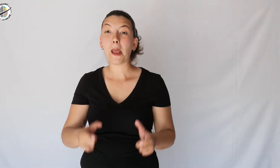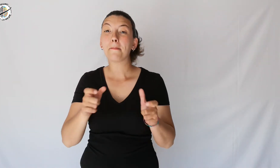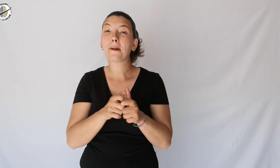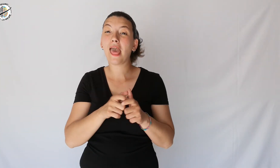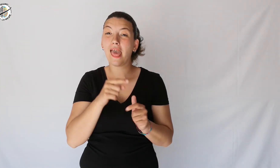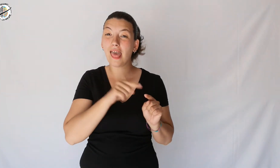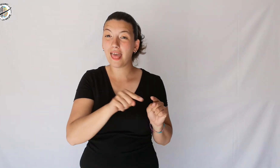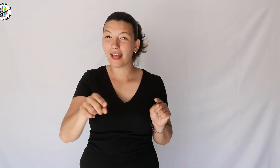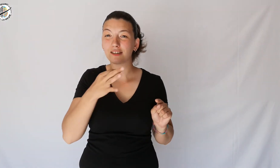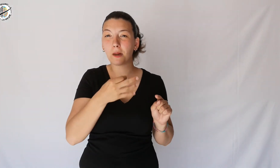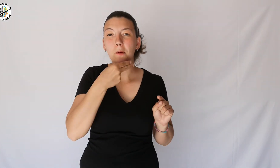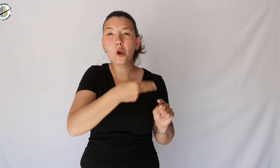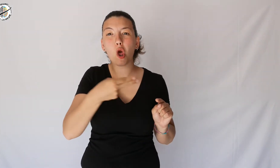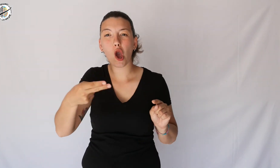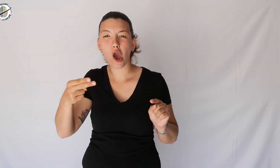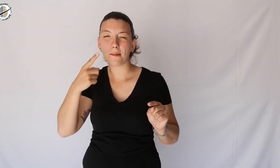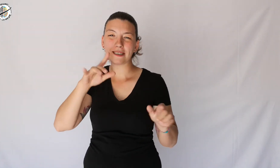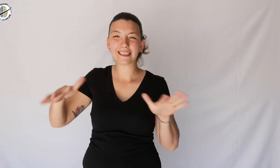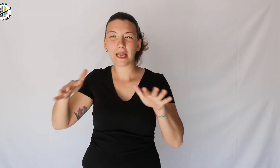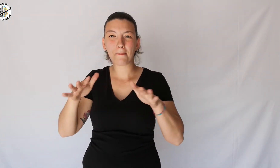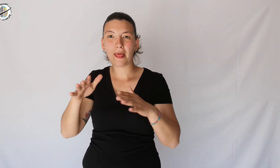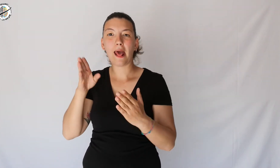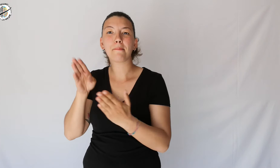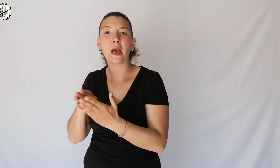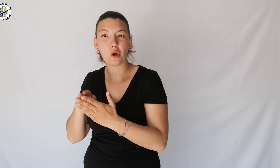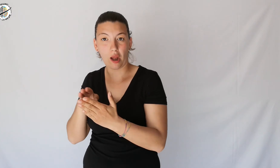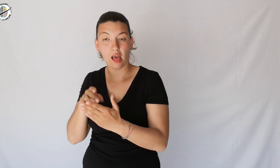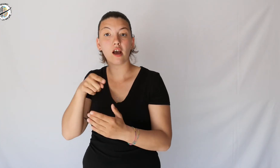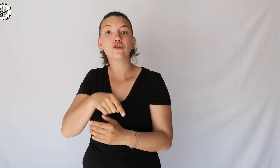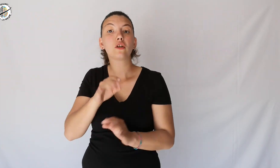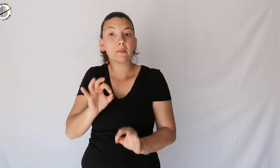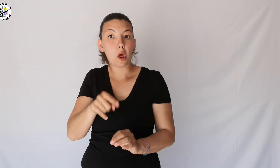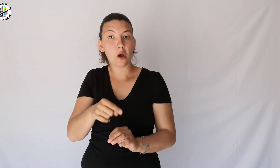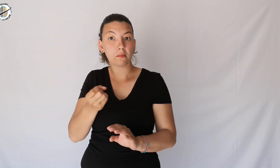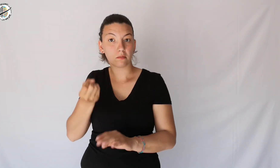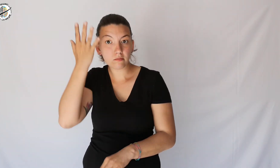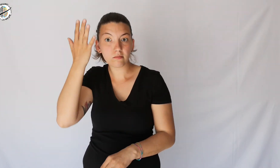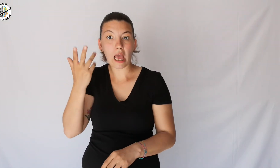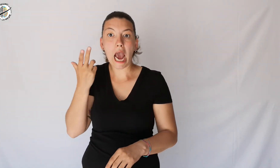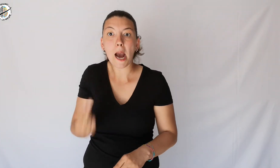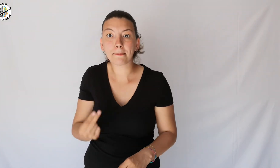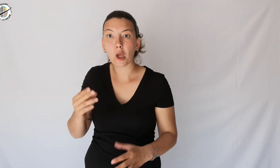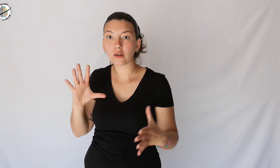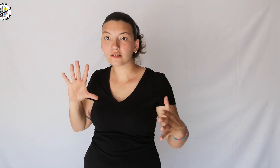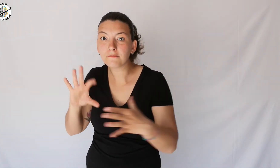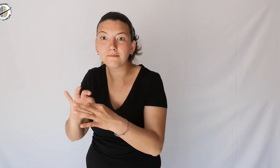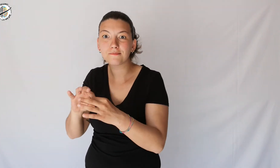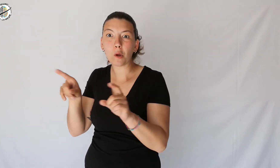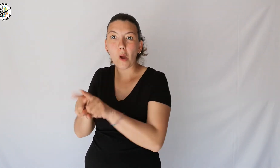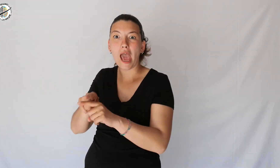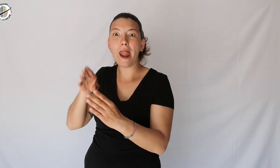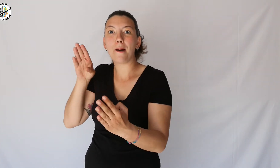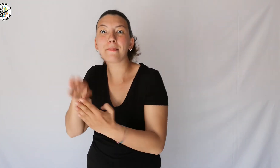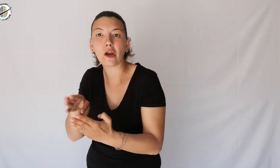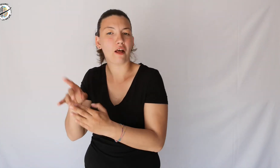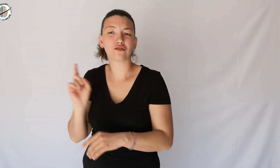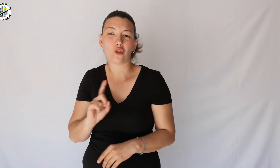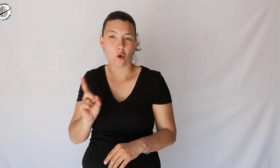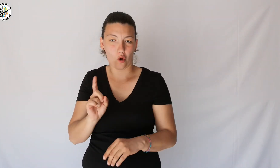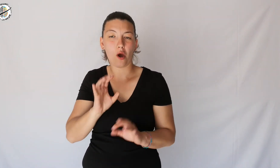These swear-like country names were not invented on purpose,